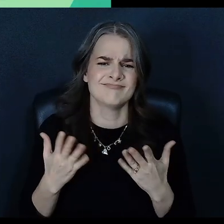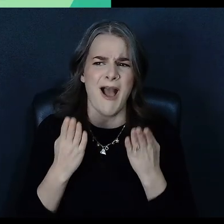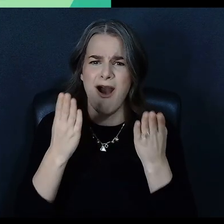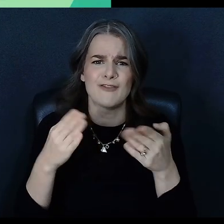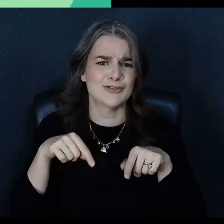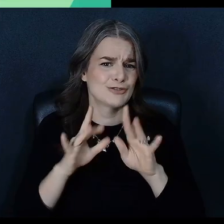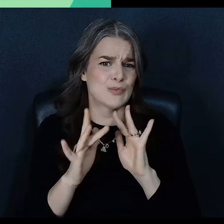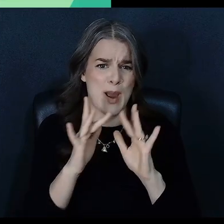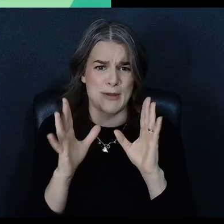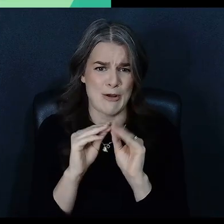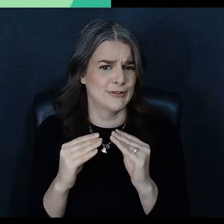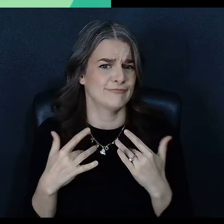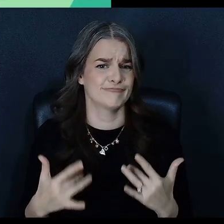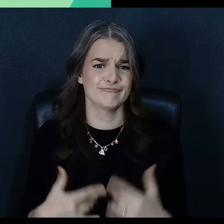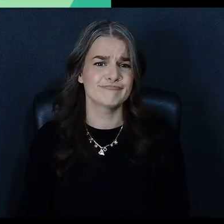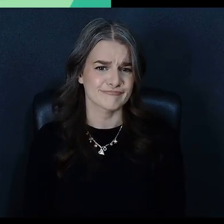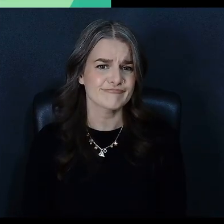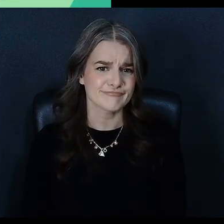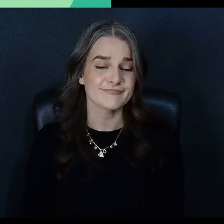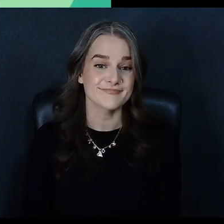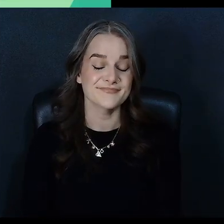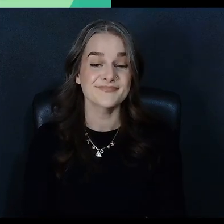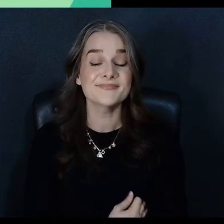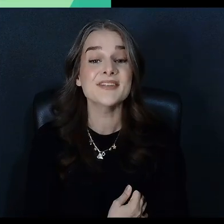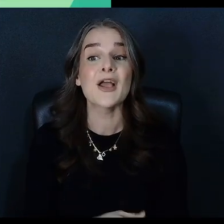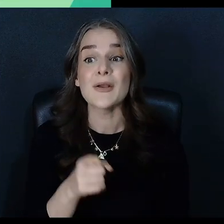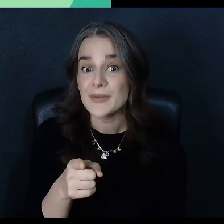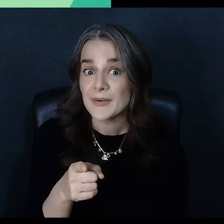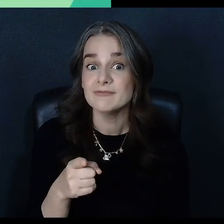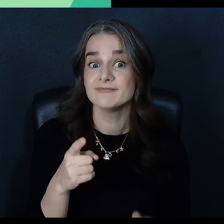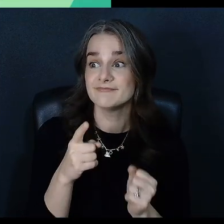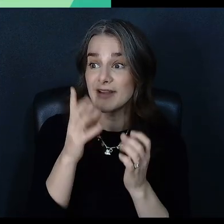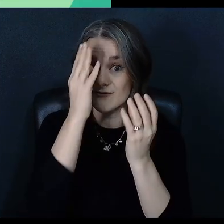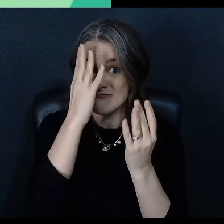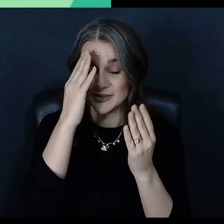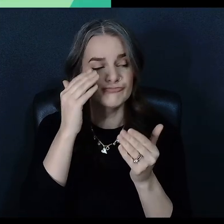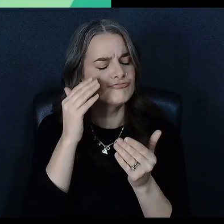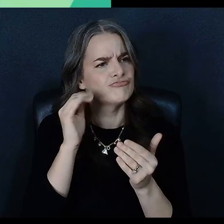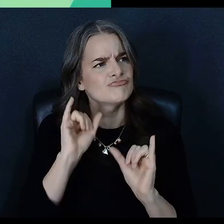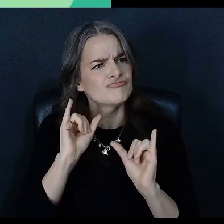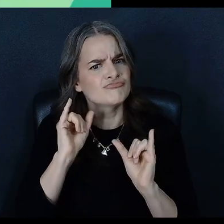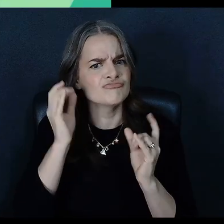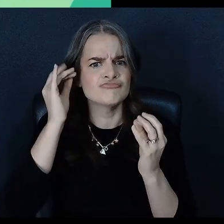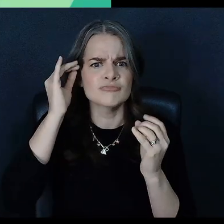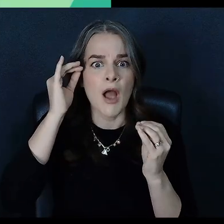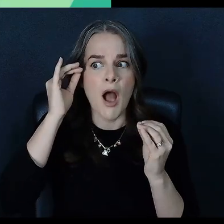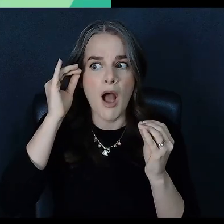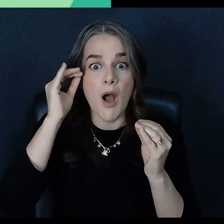If you take a minute and process this information and you have a question or a thought, I know those thoughts never hit me when I'm in a webinar.